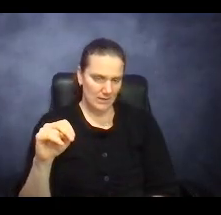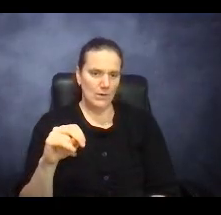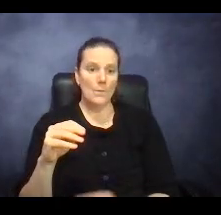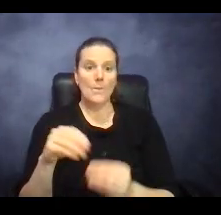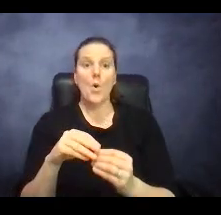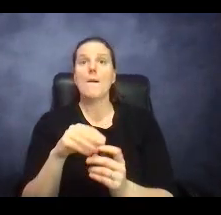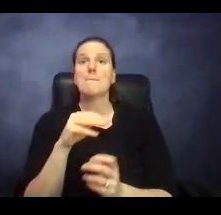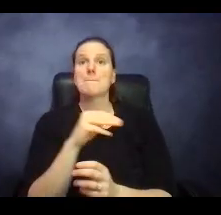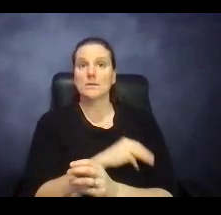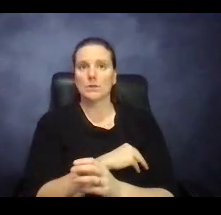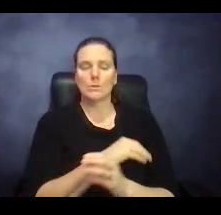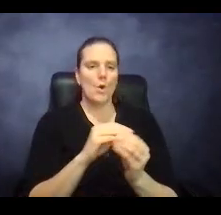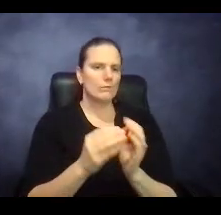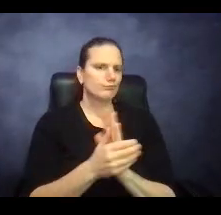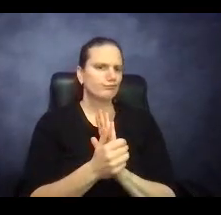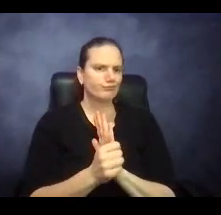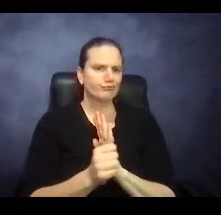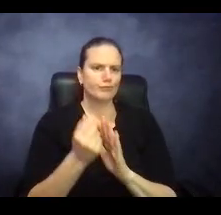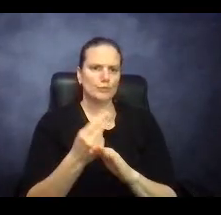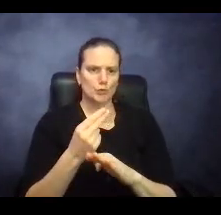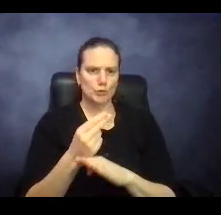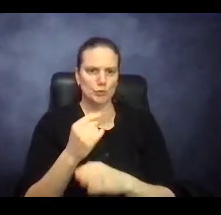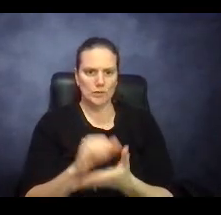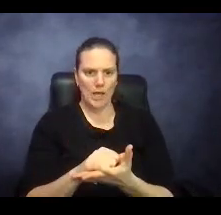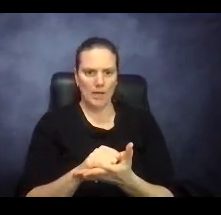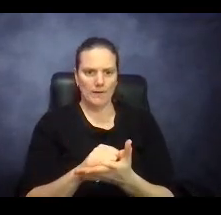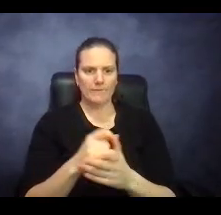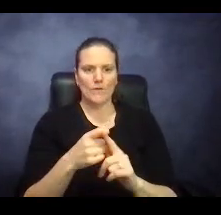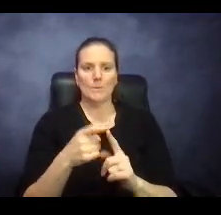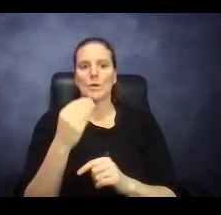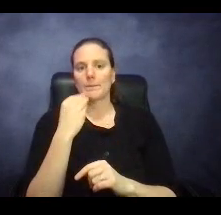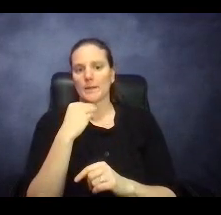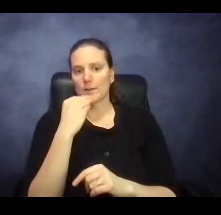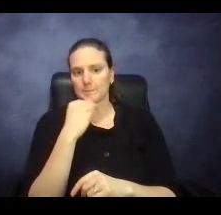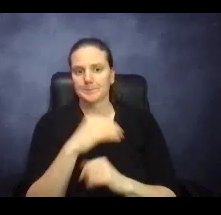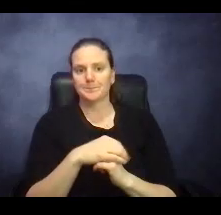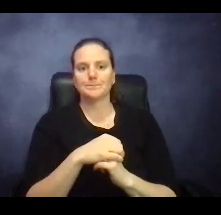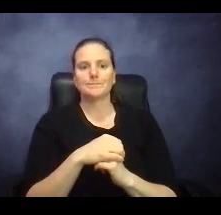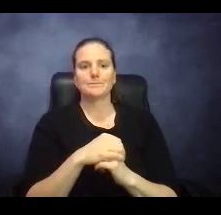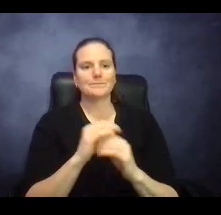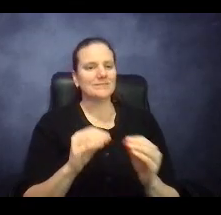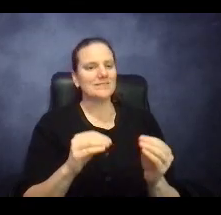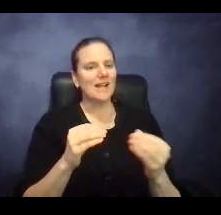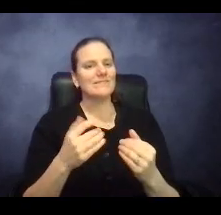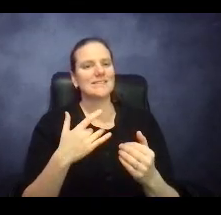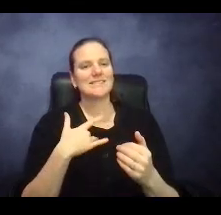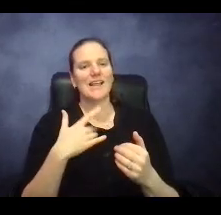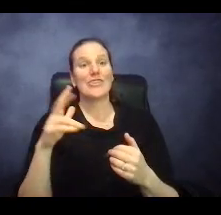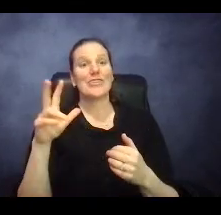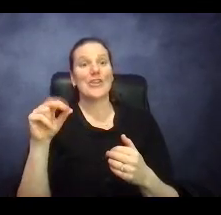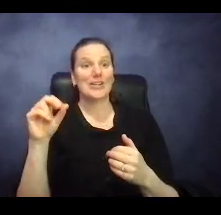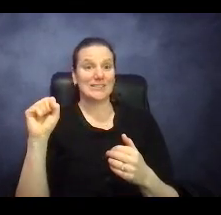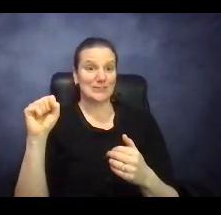the more efficiently you use the glucose from your, from your meal. So in our office we'll often do like 30 squats after we eat a meal.